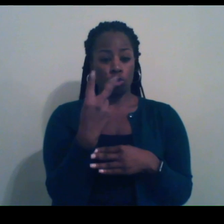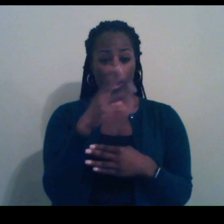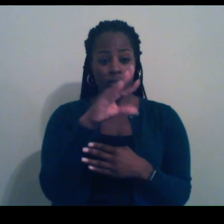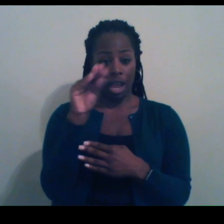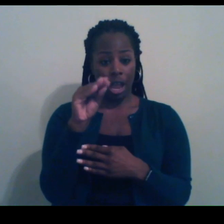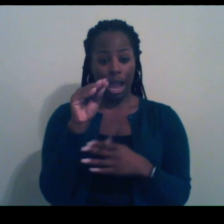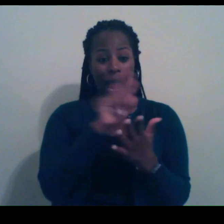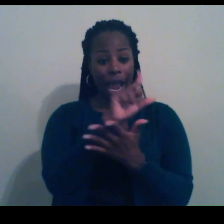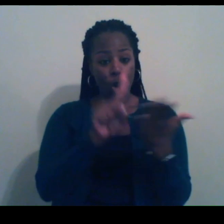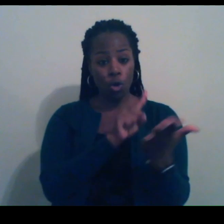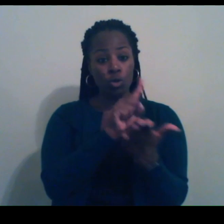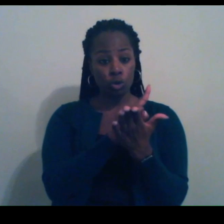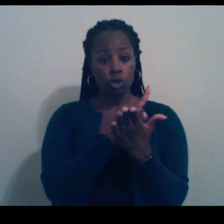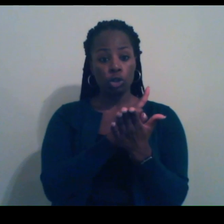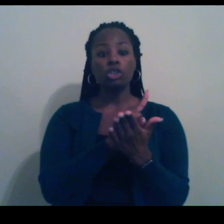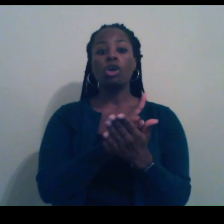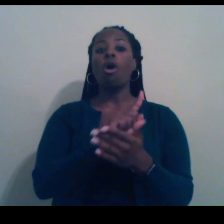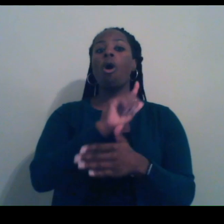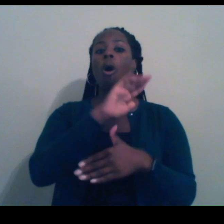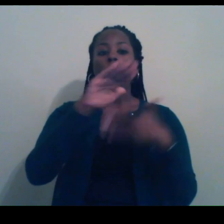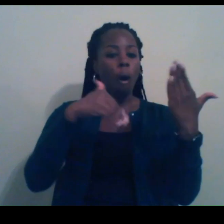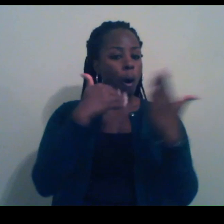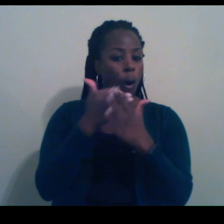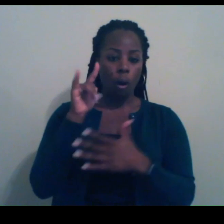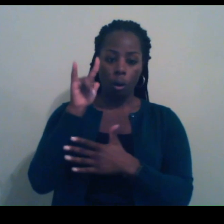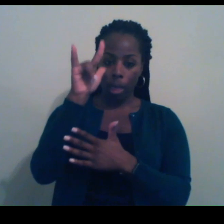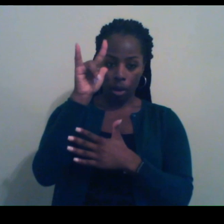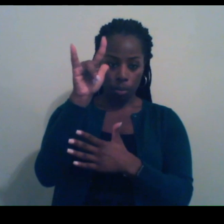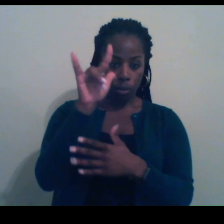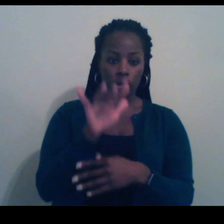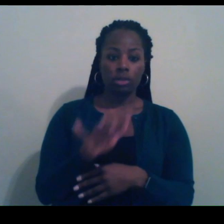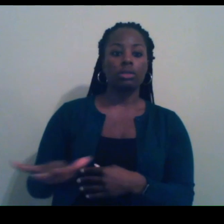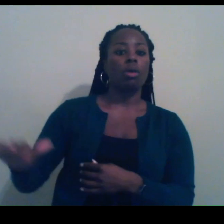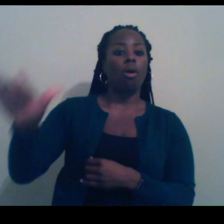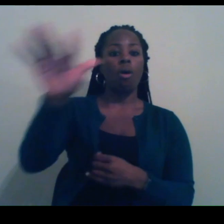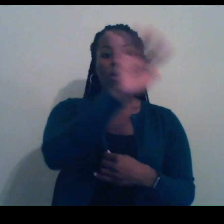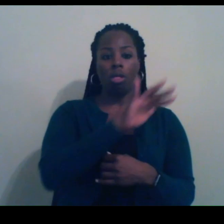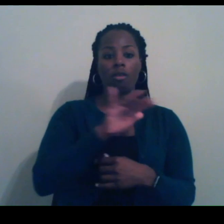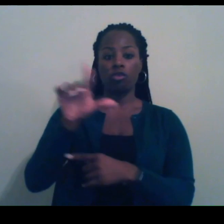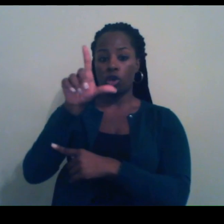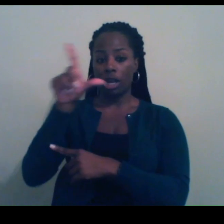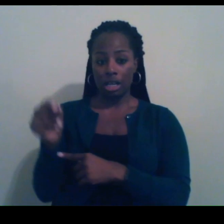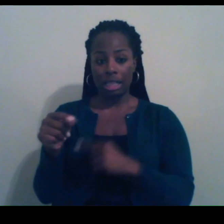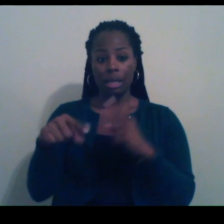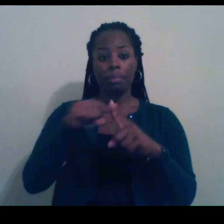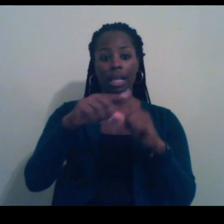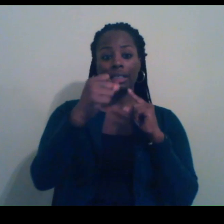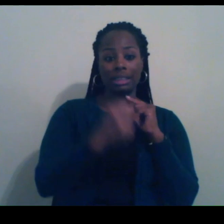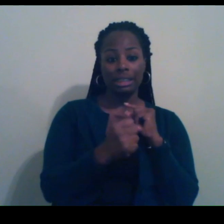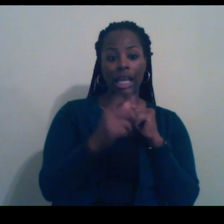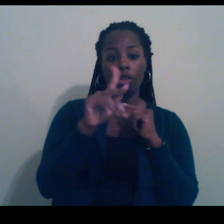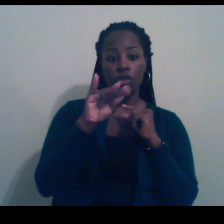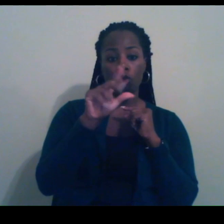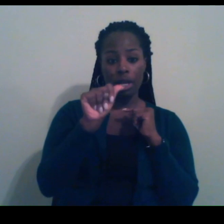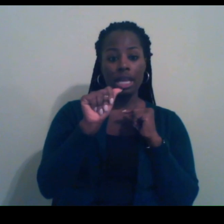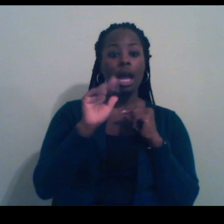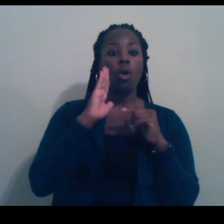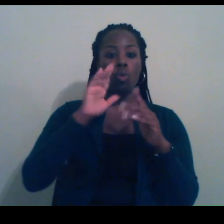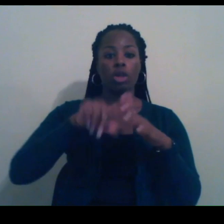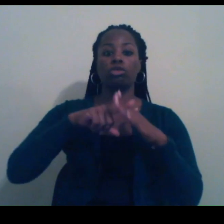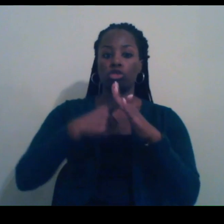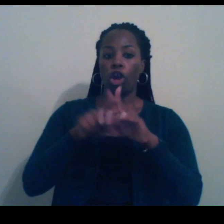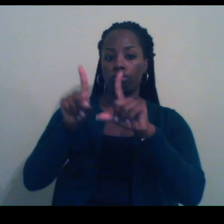direct flights at all airports across Italy and across South Korea